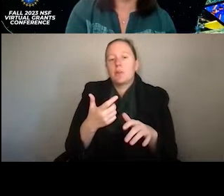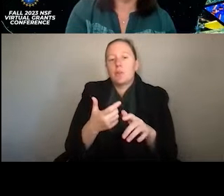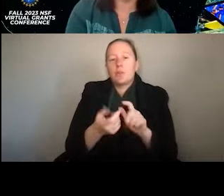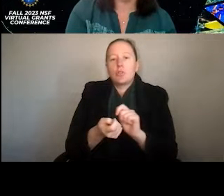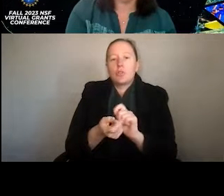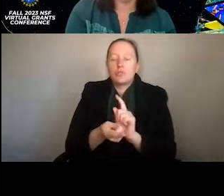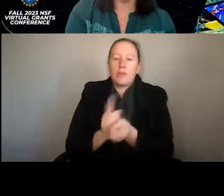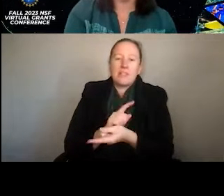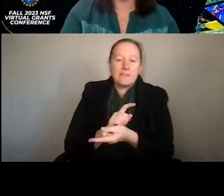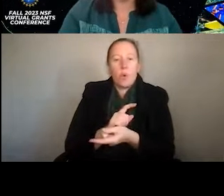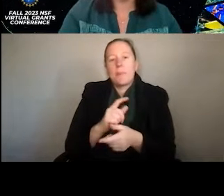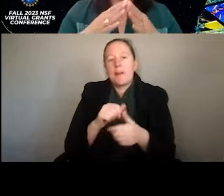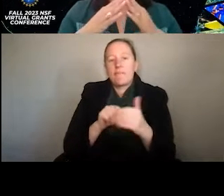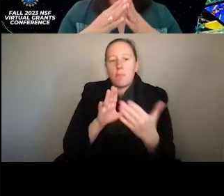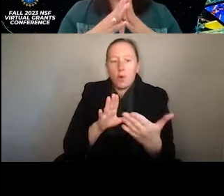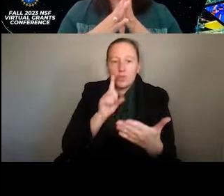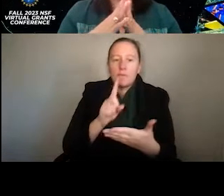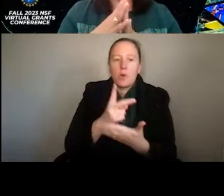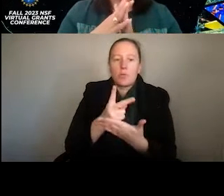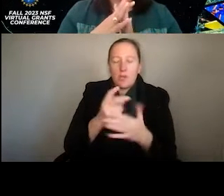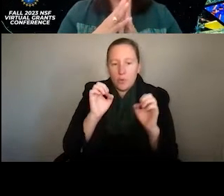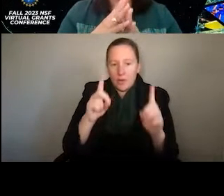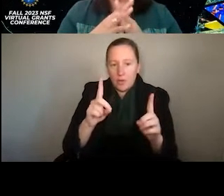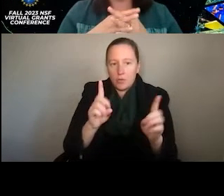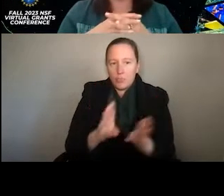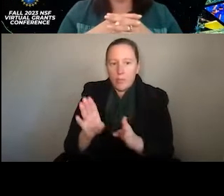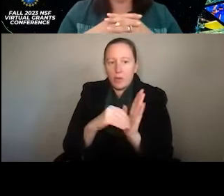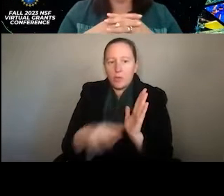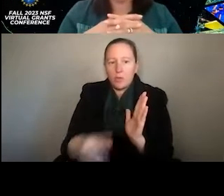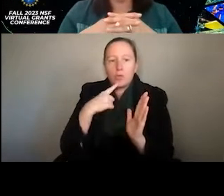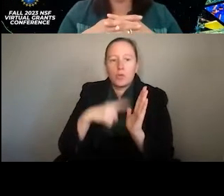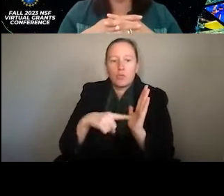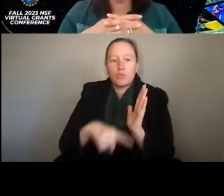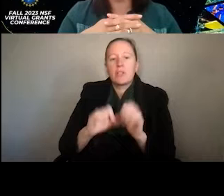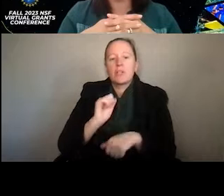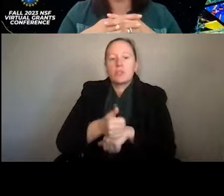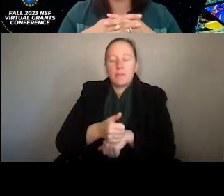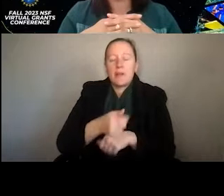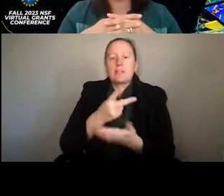to graduate education, with a focus on preparing students in research based Master's and doctoral degrees programs